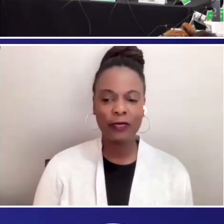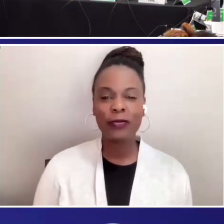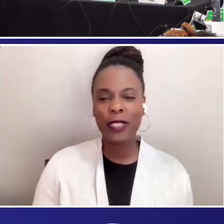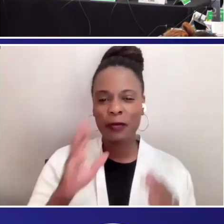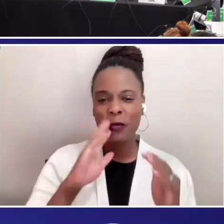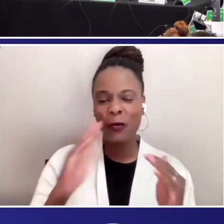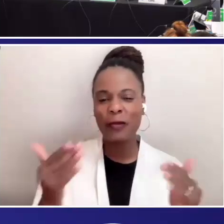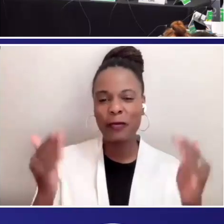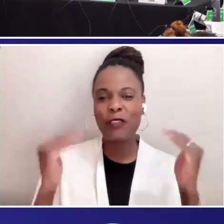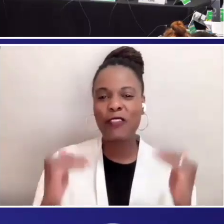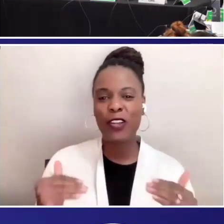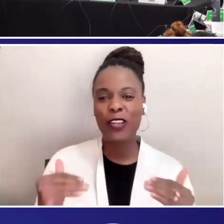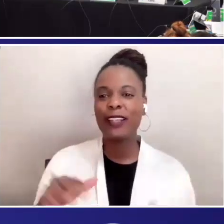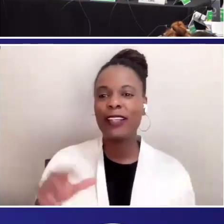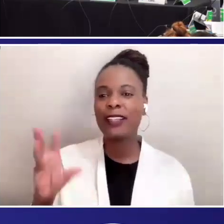We're going to go to 685.220.